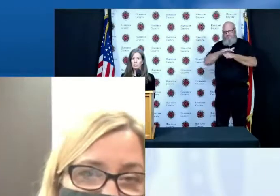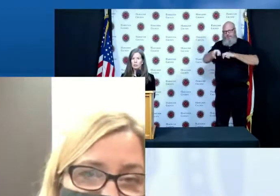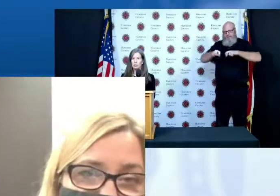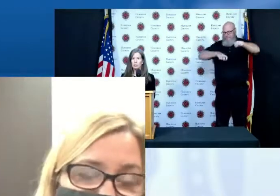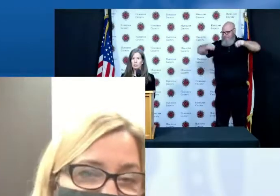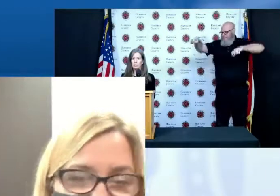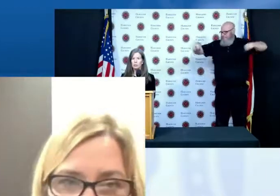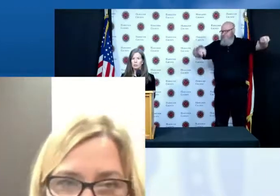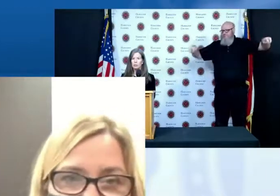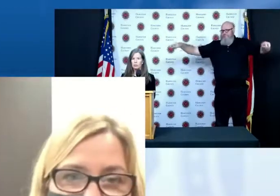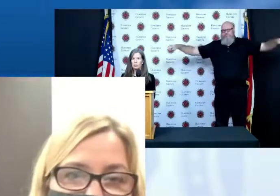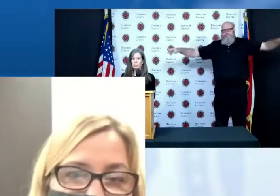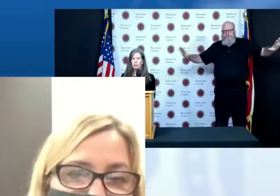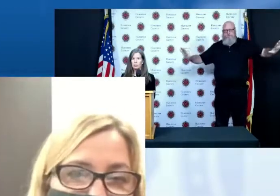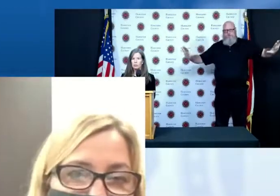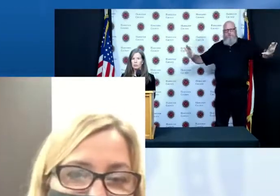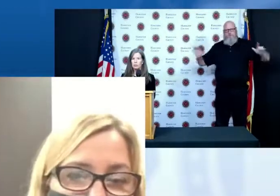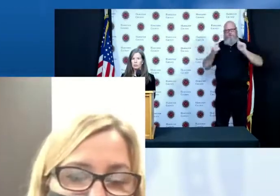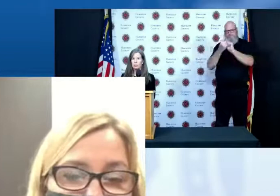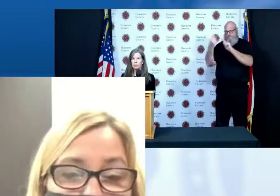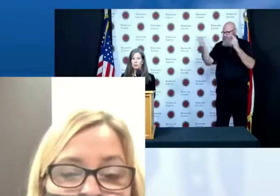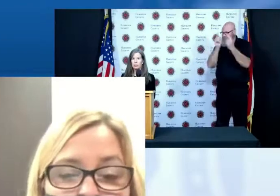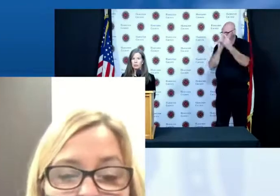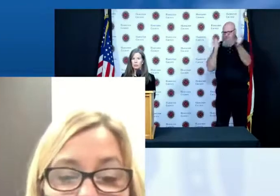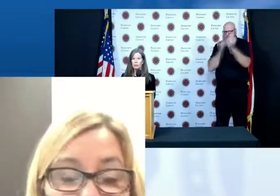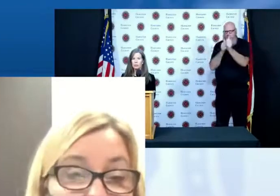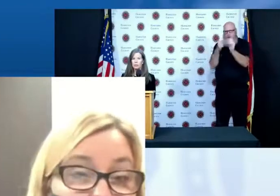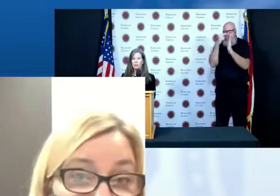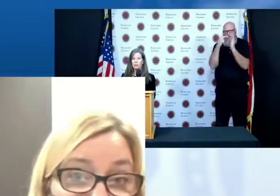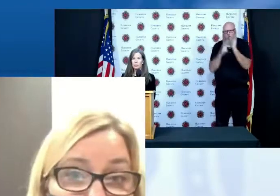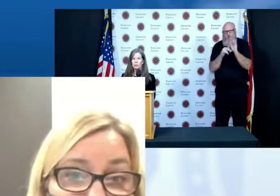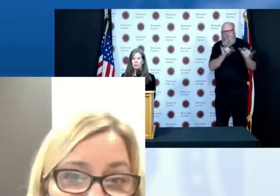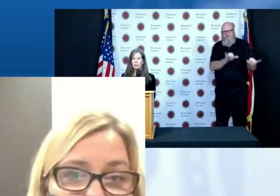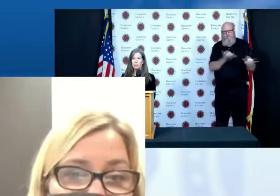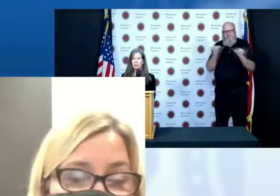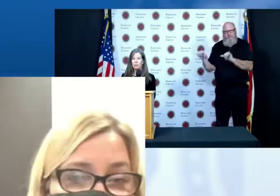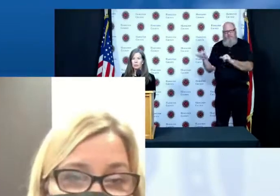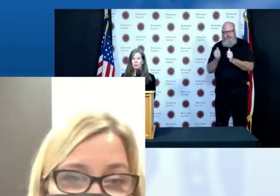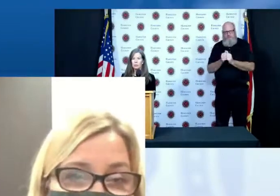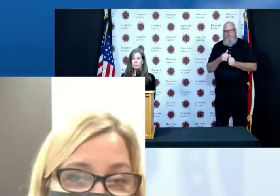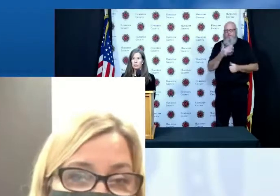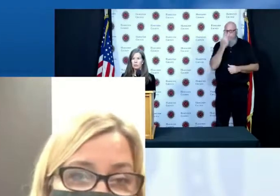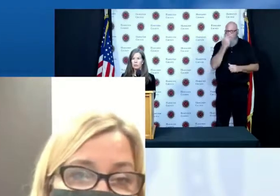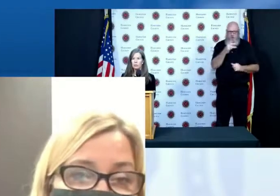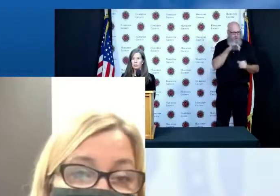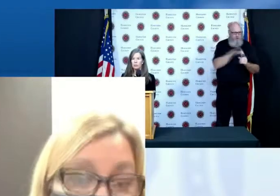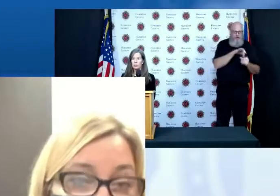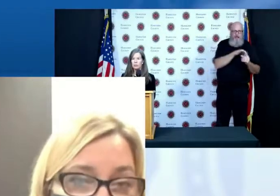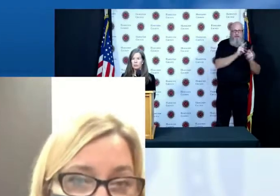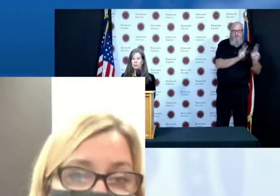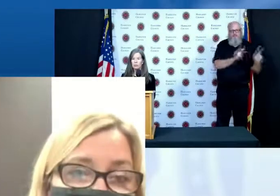distancing just like we did with early voting and 80,000 residents of Hamilton County voted early